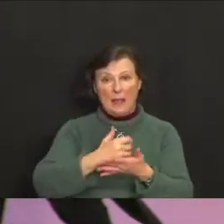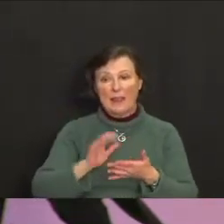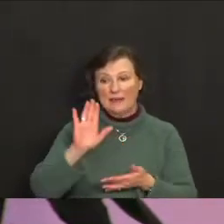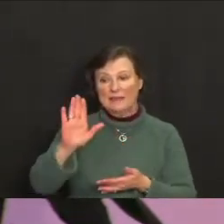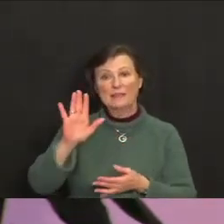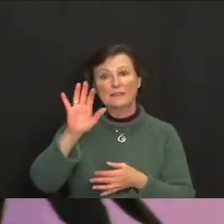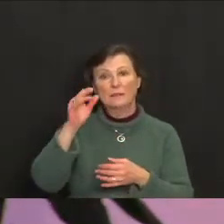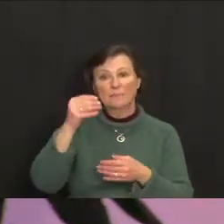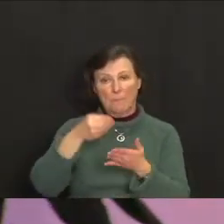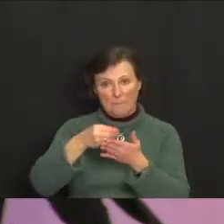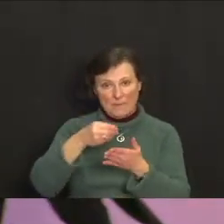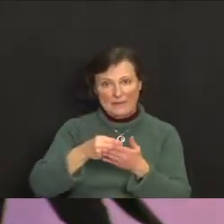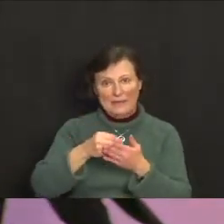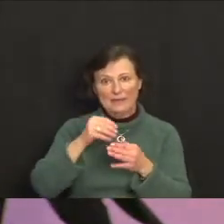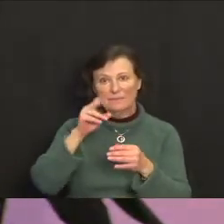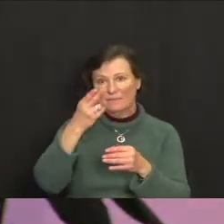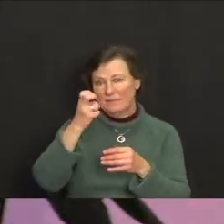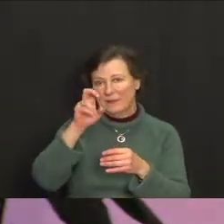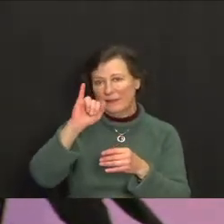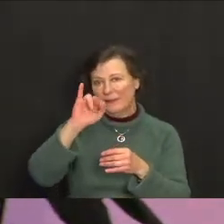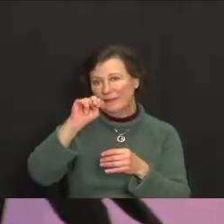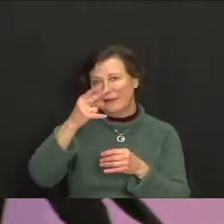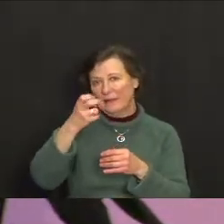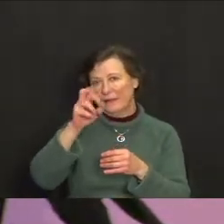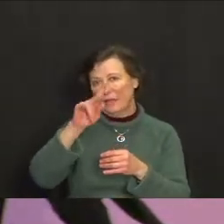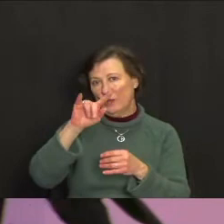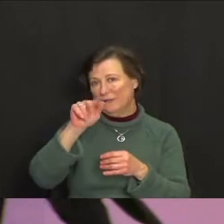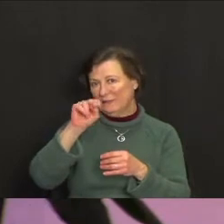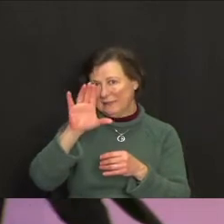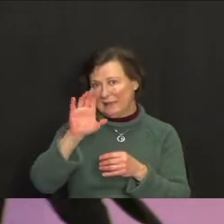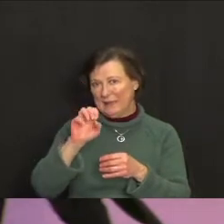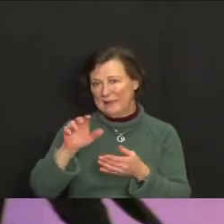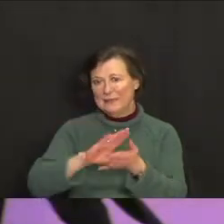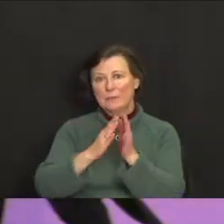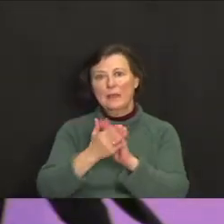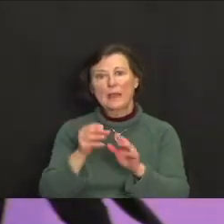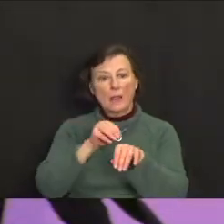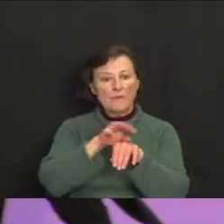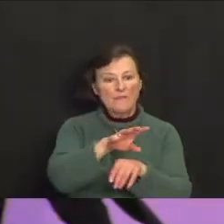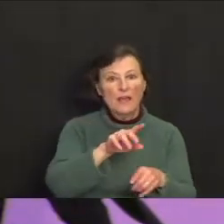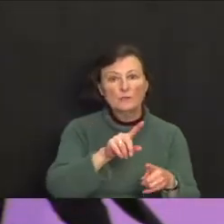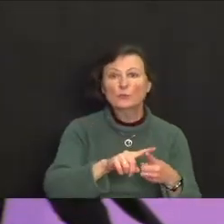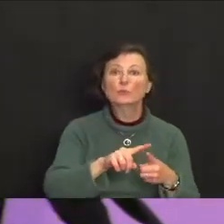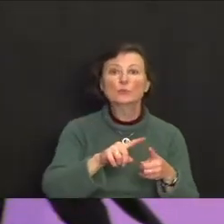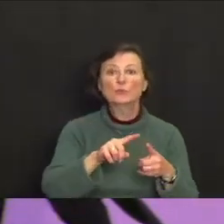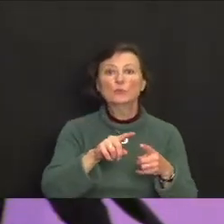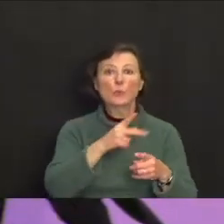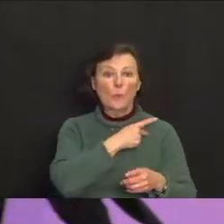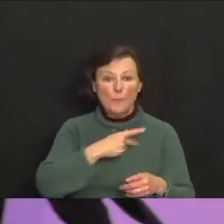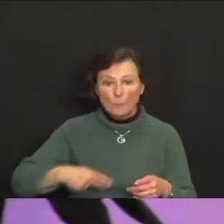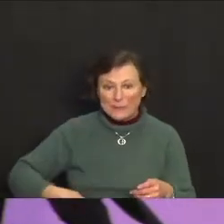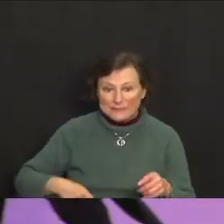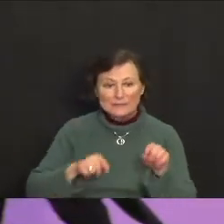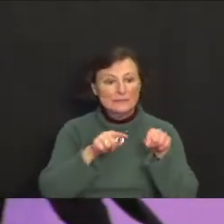He entered public service, became an advisor to several princes, and was for a time "the most